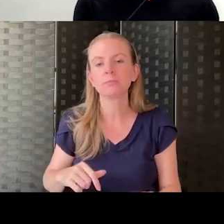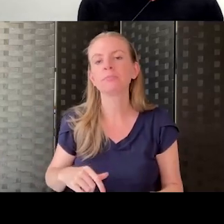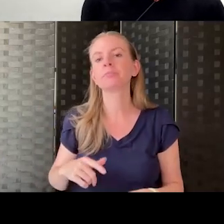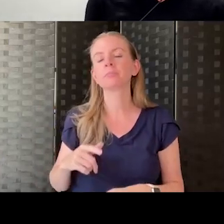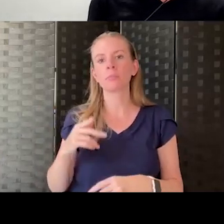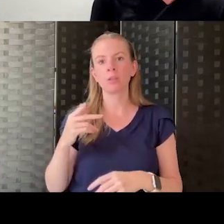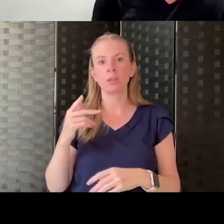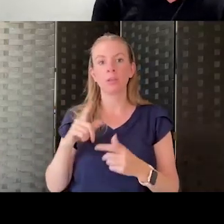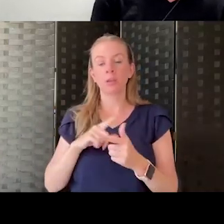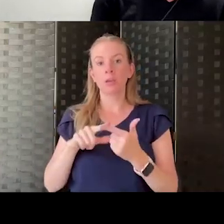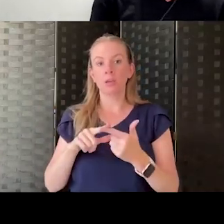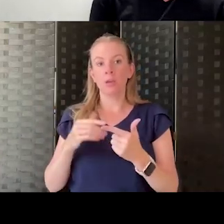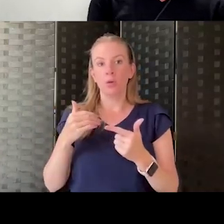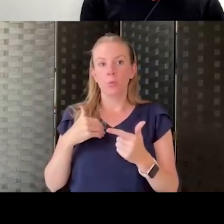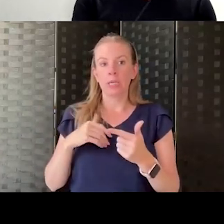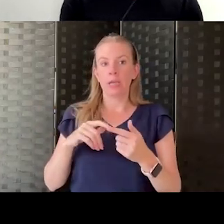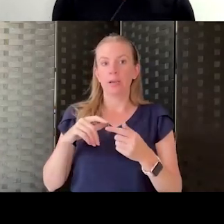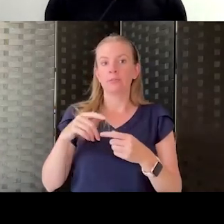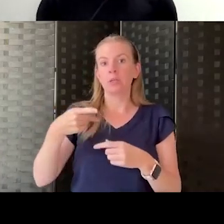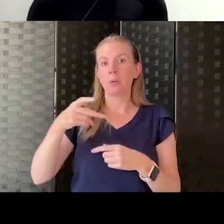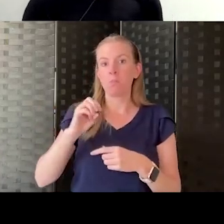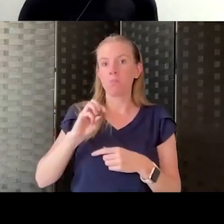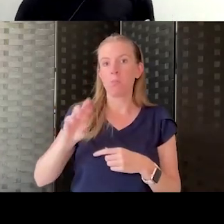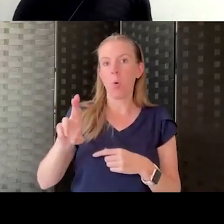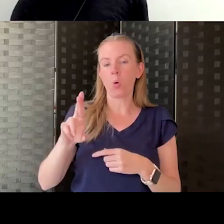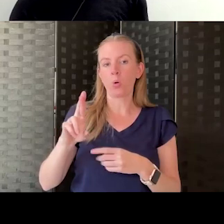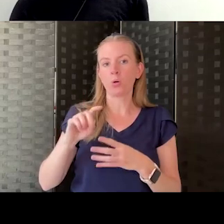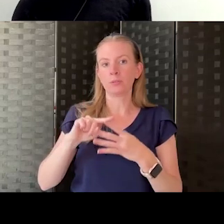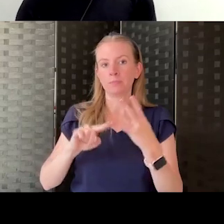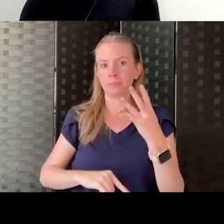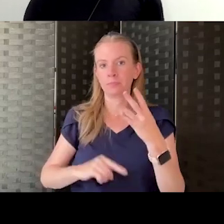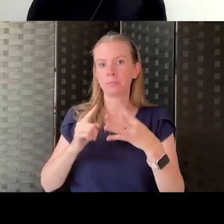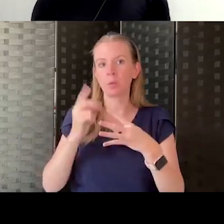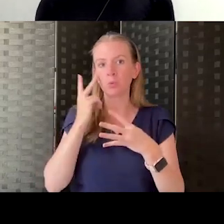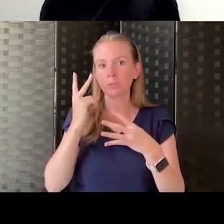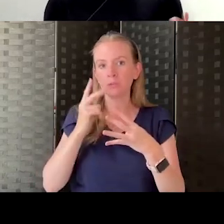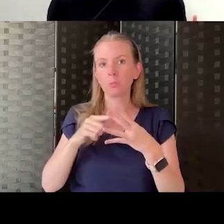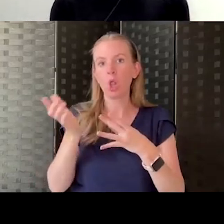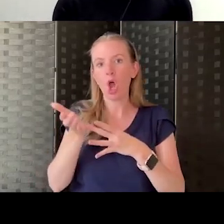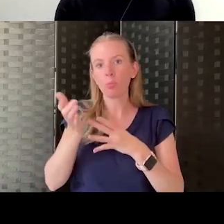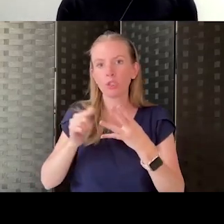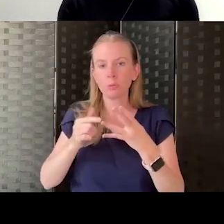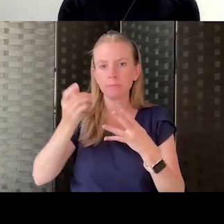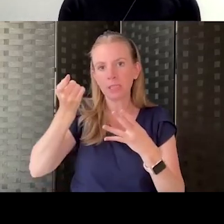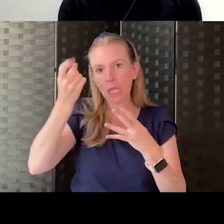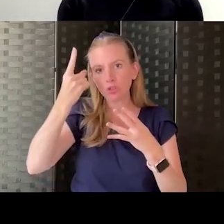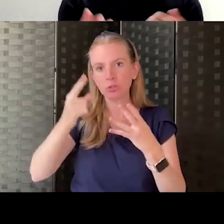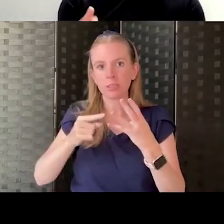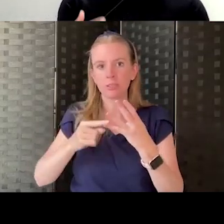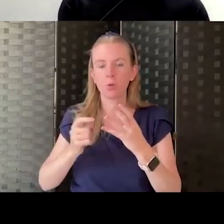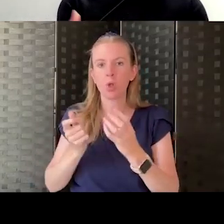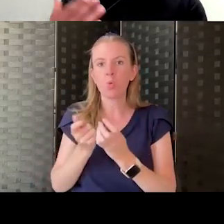have the four sections. Perceivable, operable, understandable, and robust. What I will do is